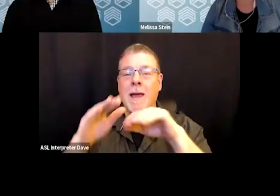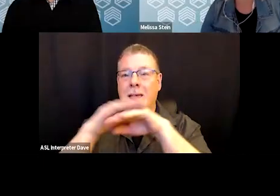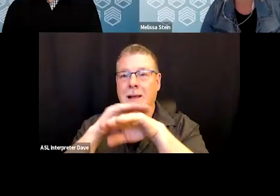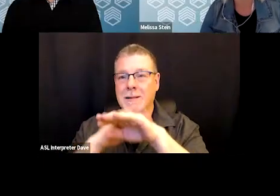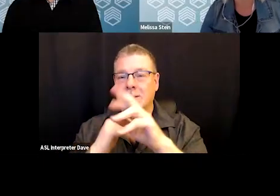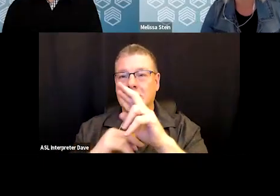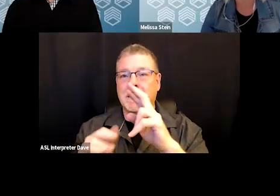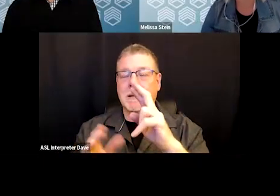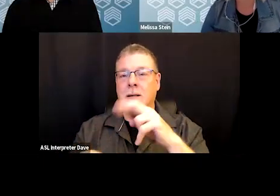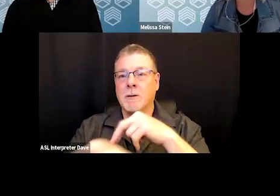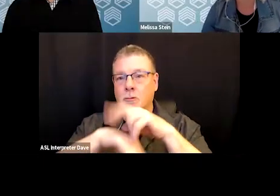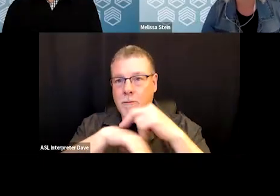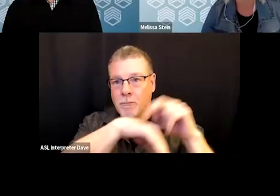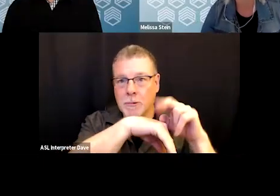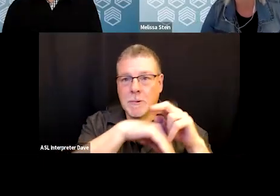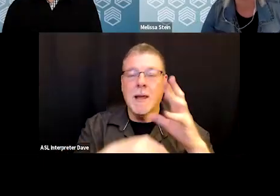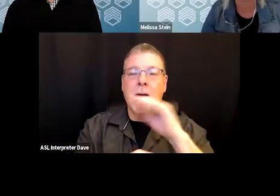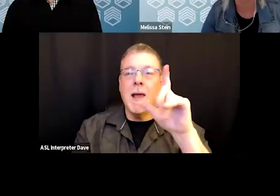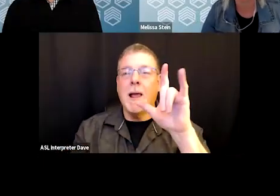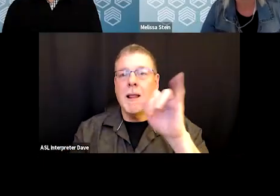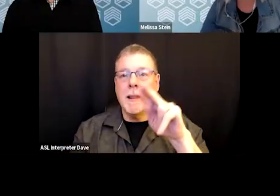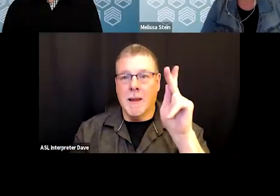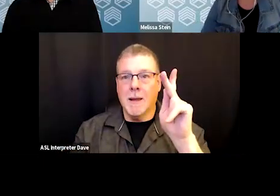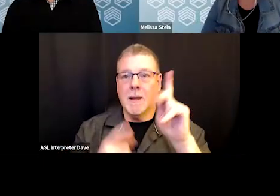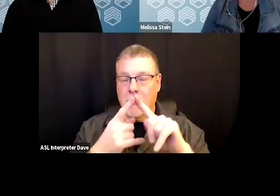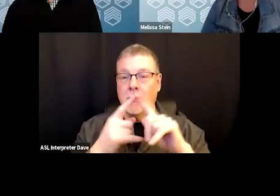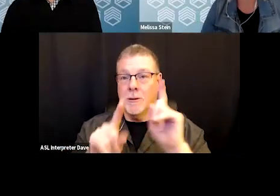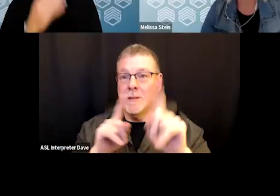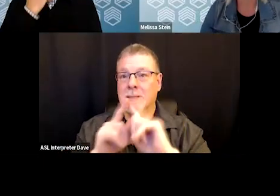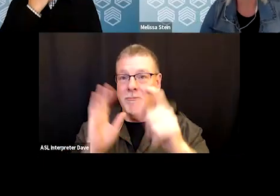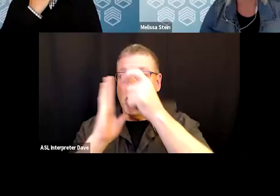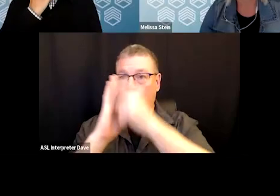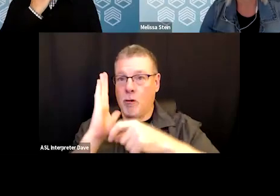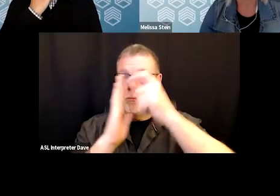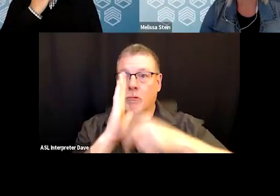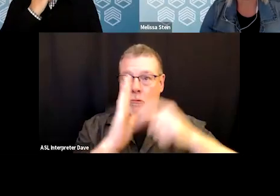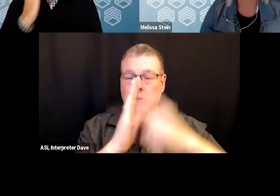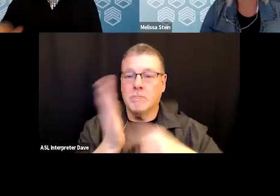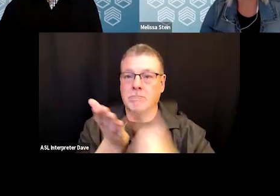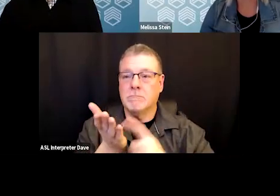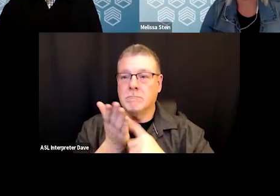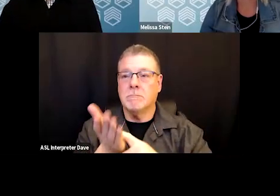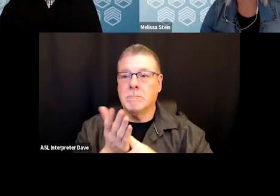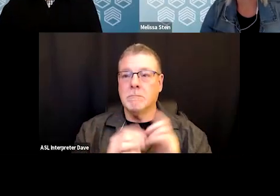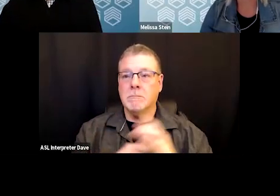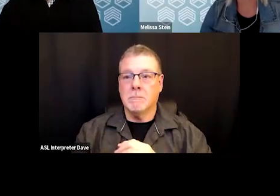and look up some of the links to the articles that were covered. So, yeah, just want folks to know